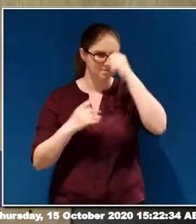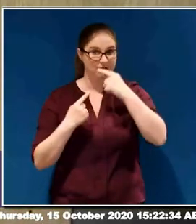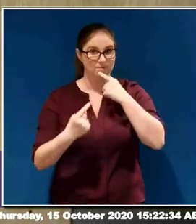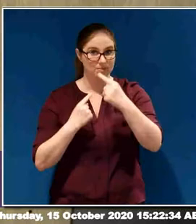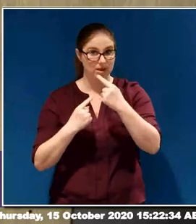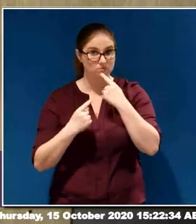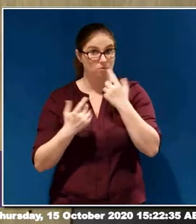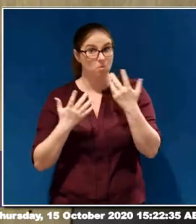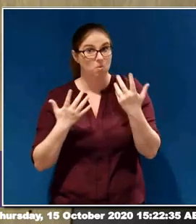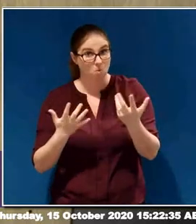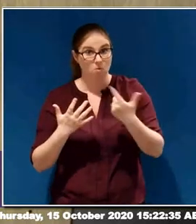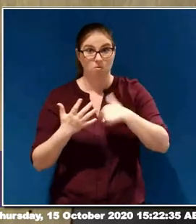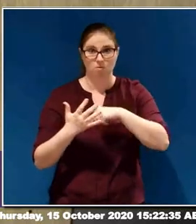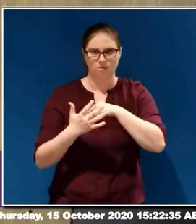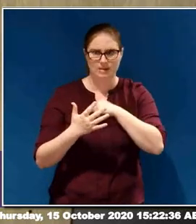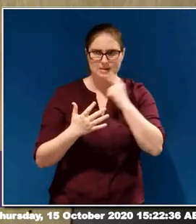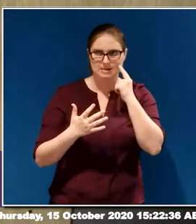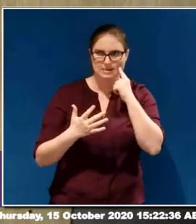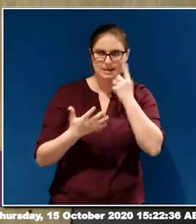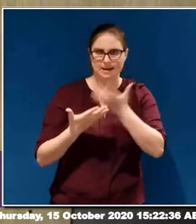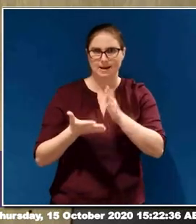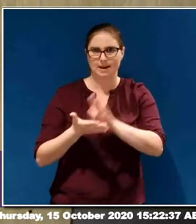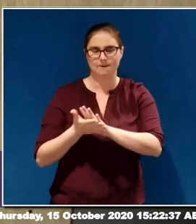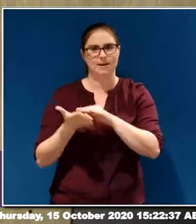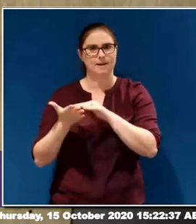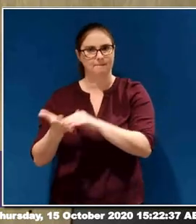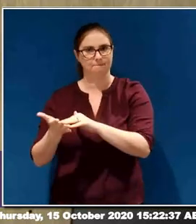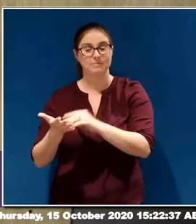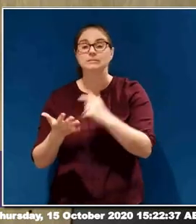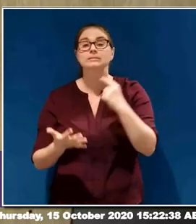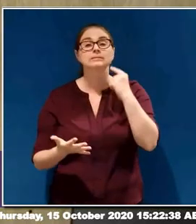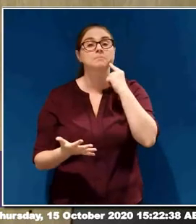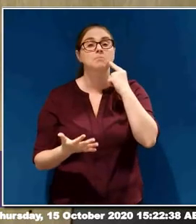So simple things like having written instructions that are up on the board